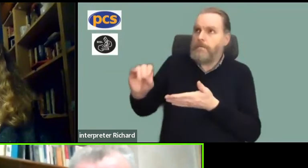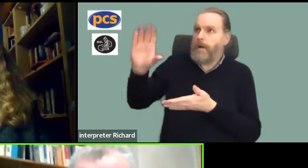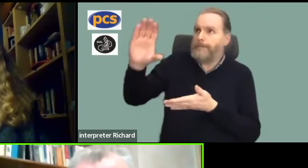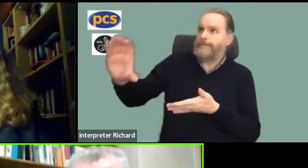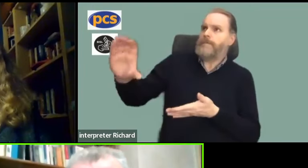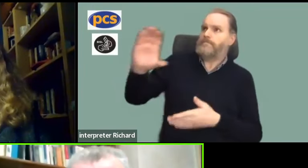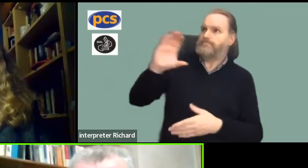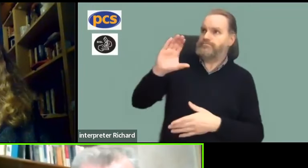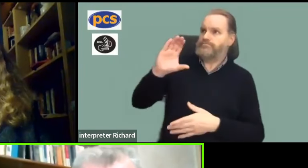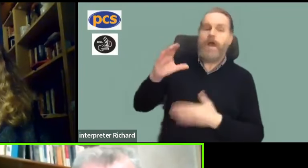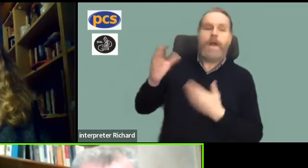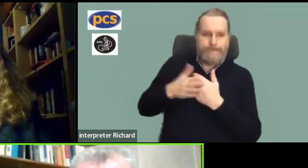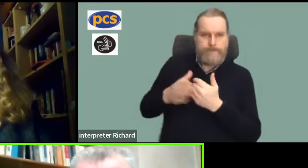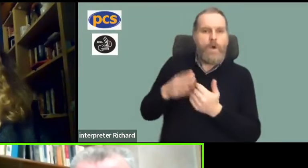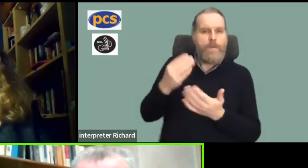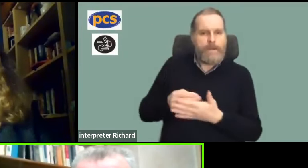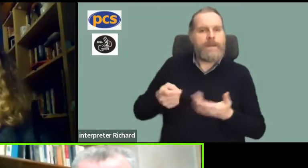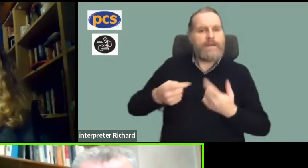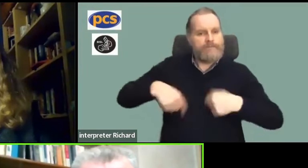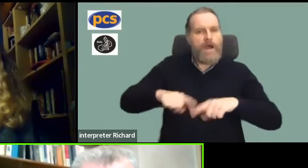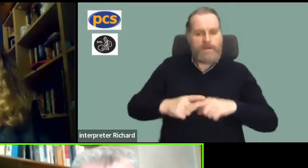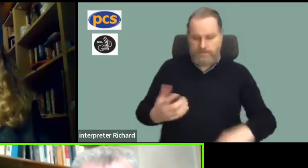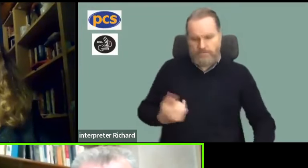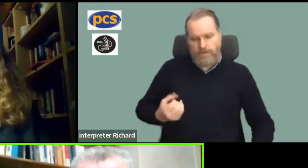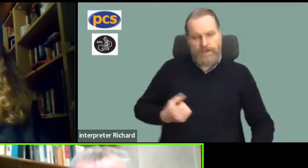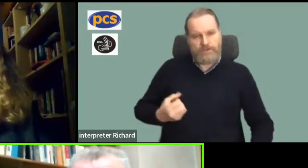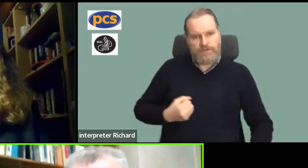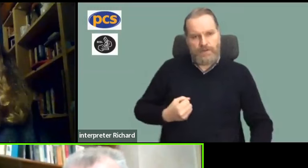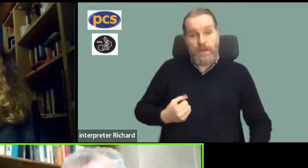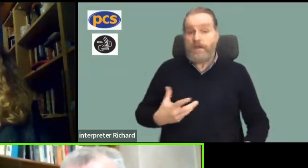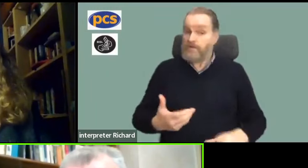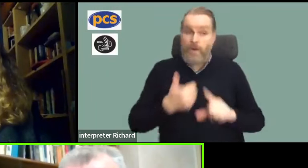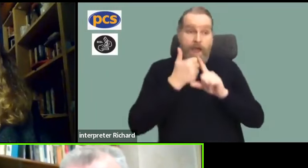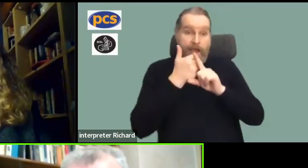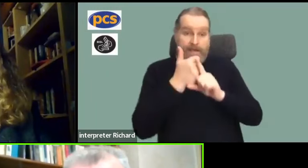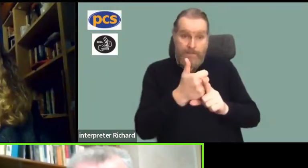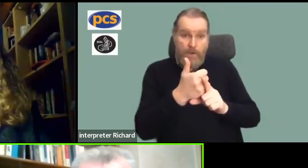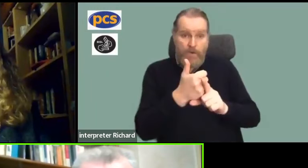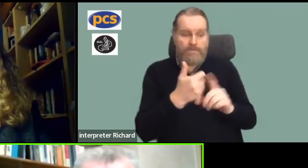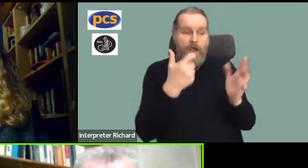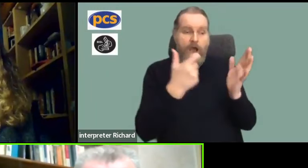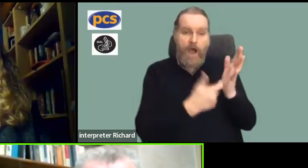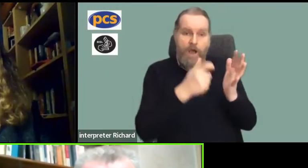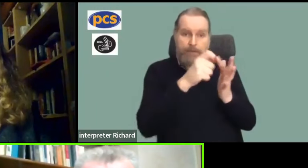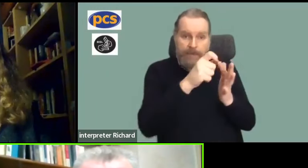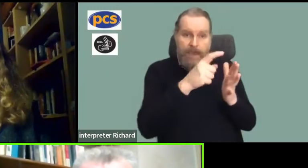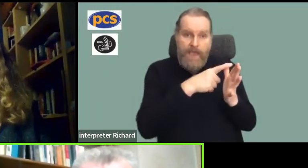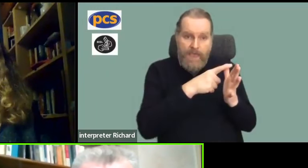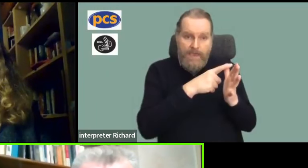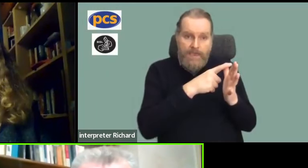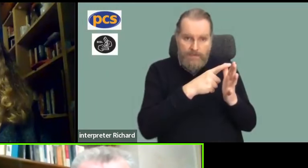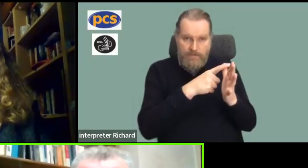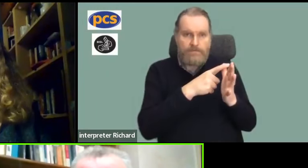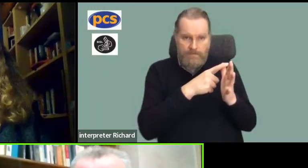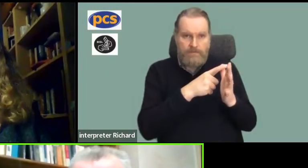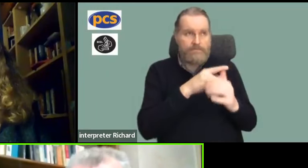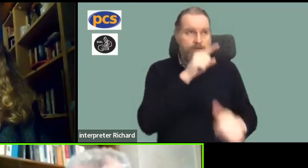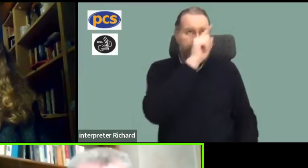e table, which is what you and your family deserve, so full of solidarity to our Our dvsa colleagues throughout the North and through and through scotland to our to our Rpa.